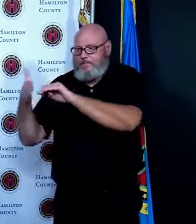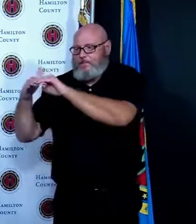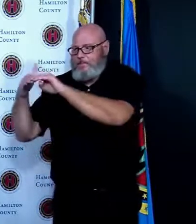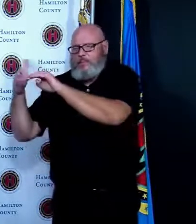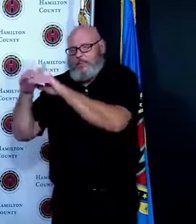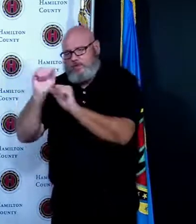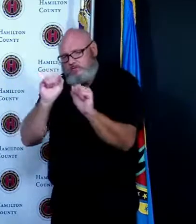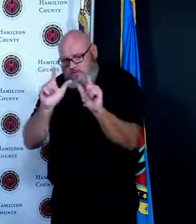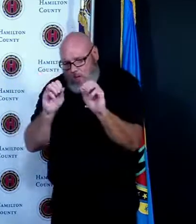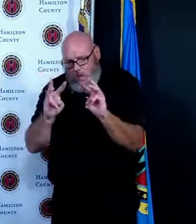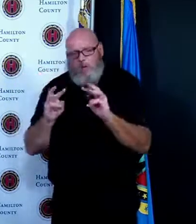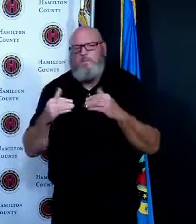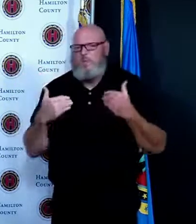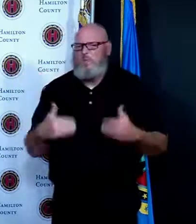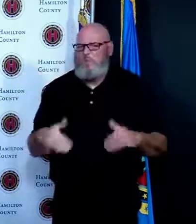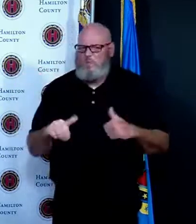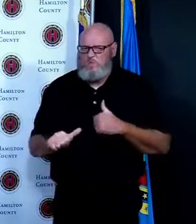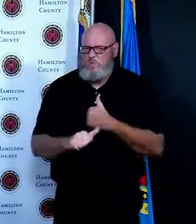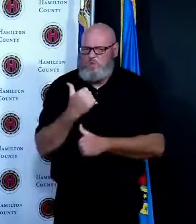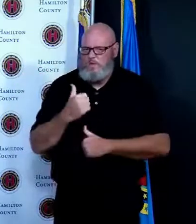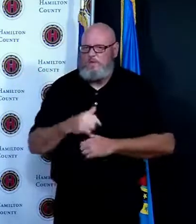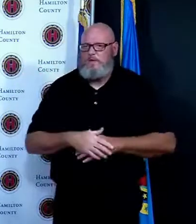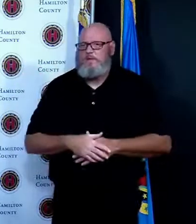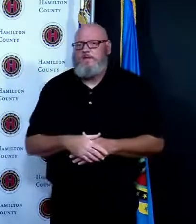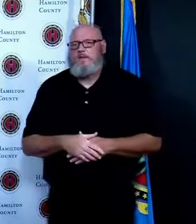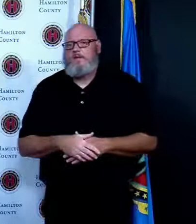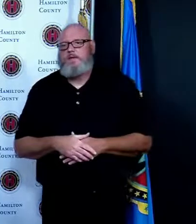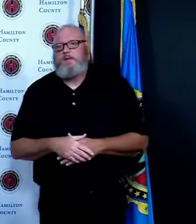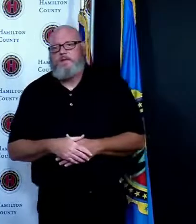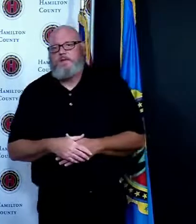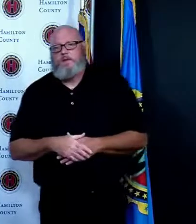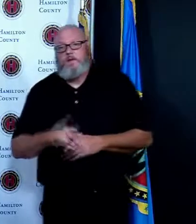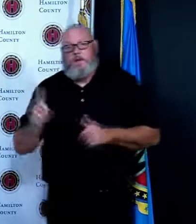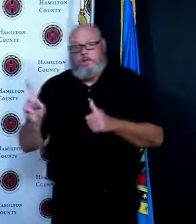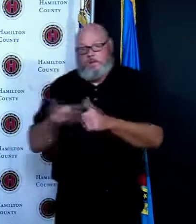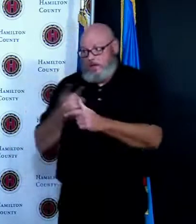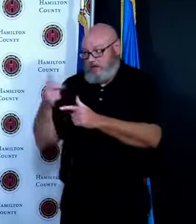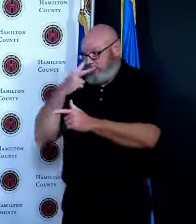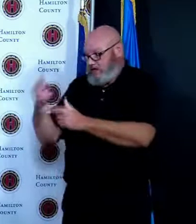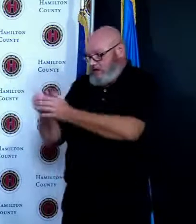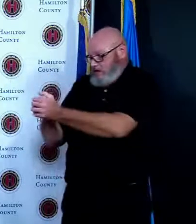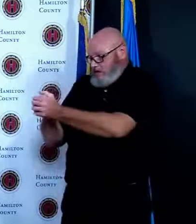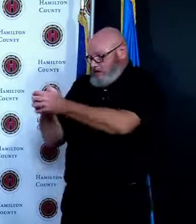occur eventually you'll start to see intensive care unit emissions increase and then ultimately